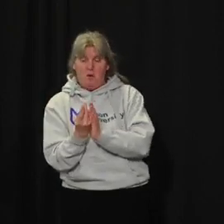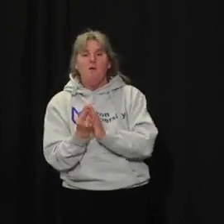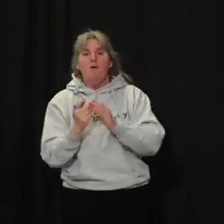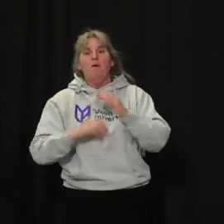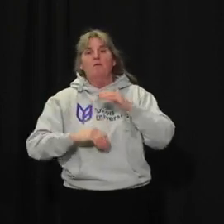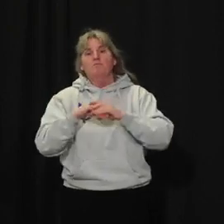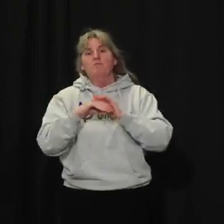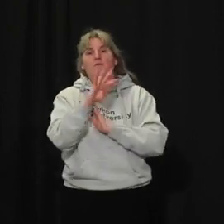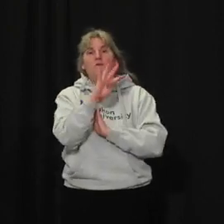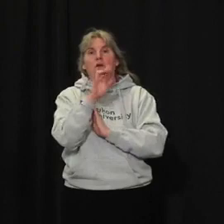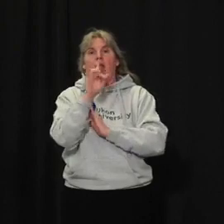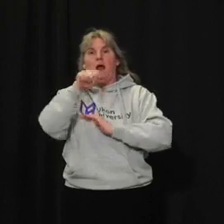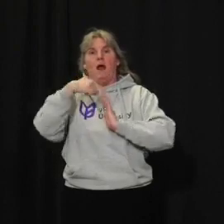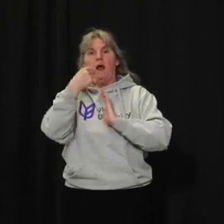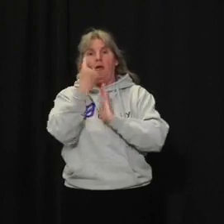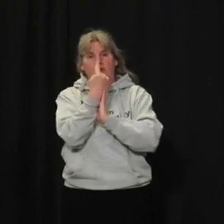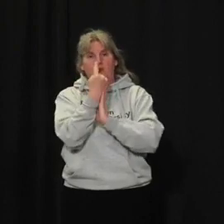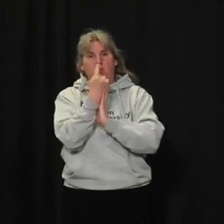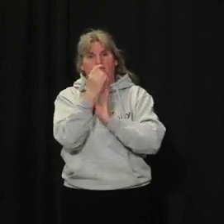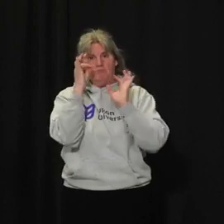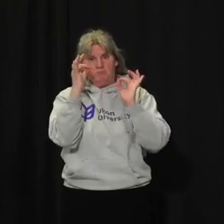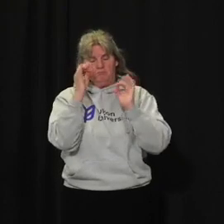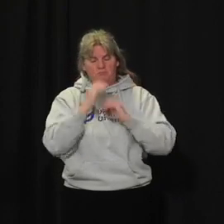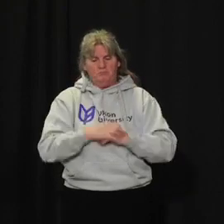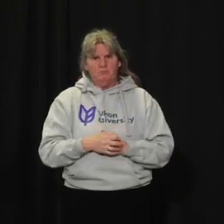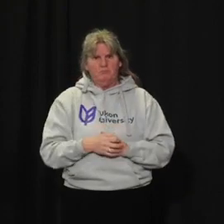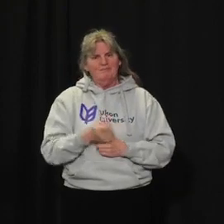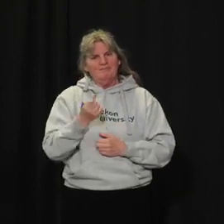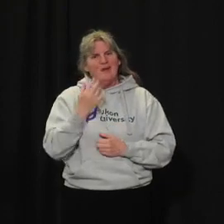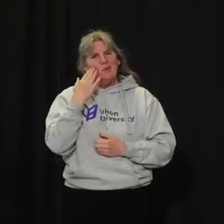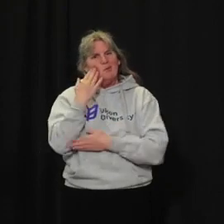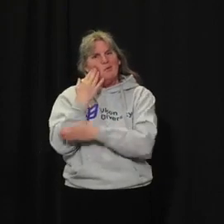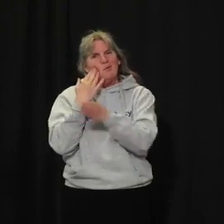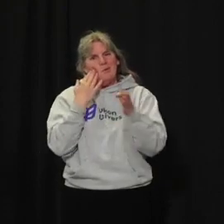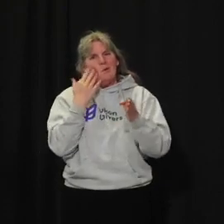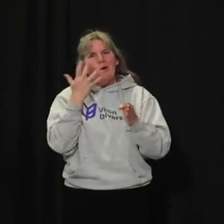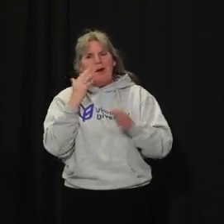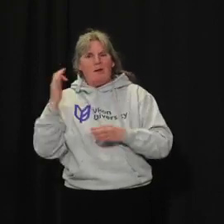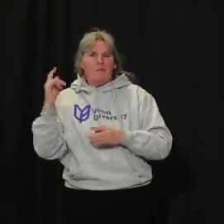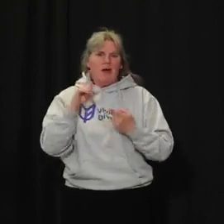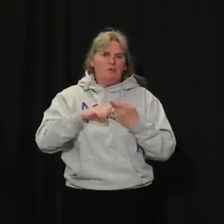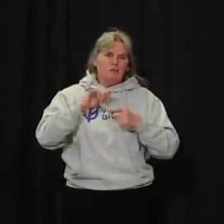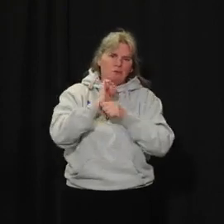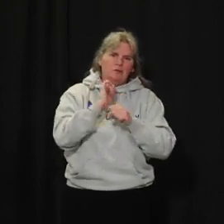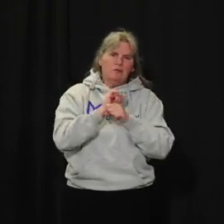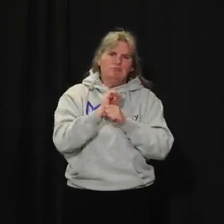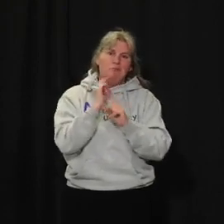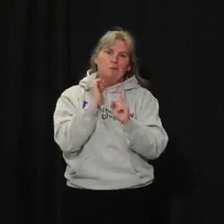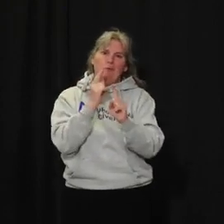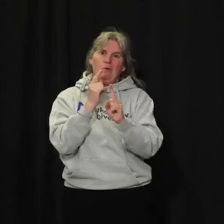being received. I recognize that in order for Yukoners to return to work, they